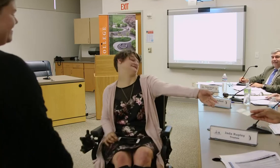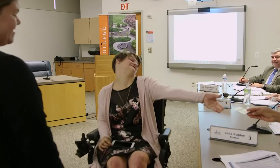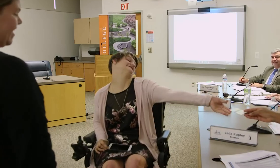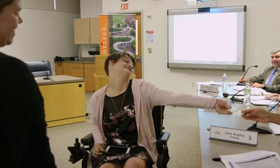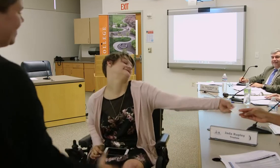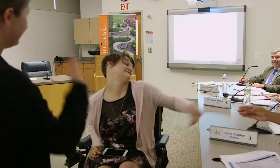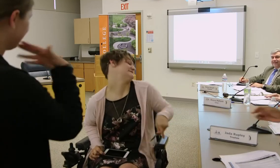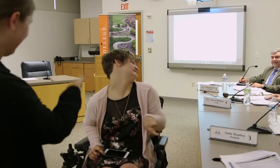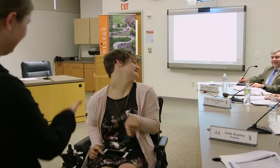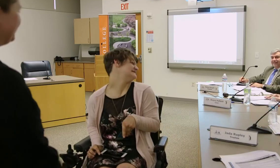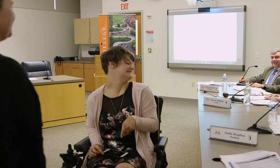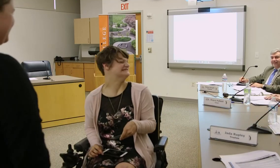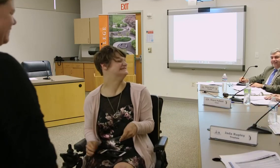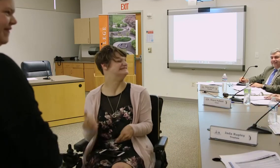MADELINE (THROUGH INTERPRETER): Thank you.